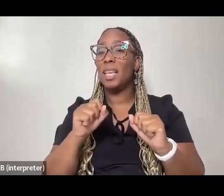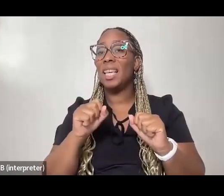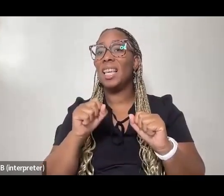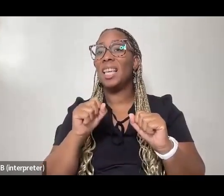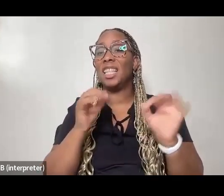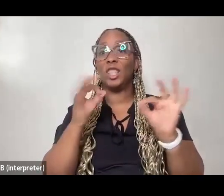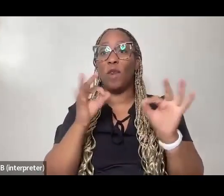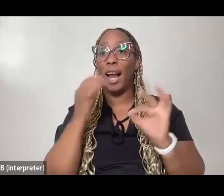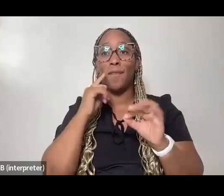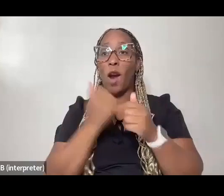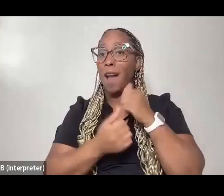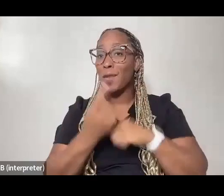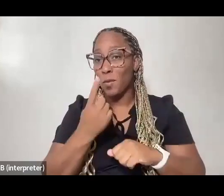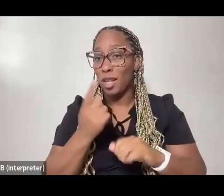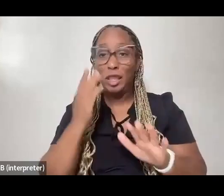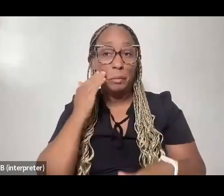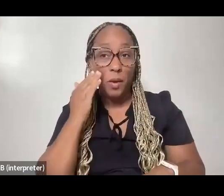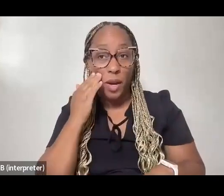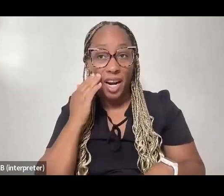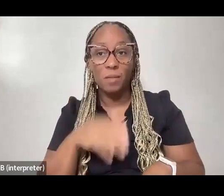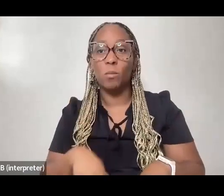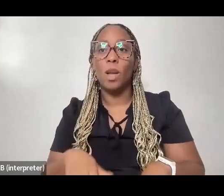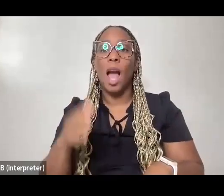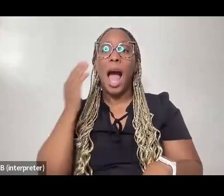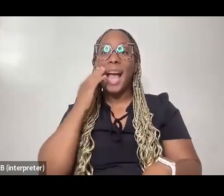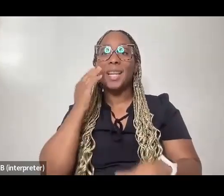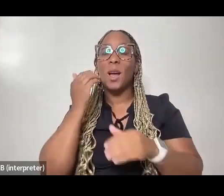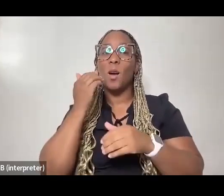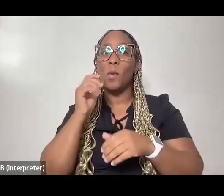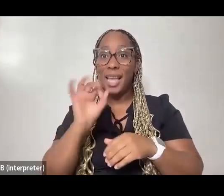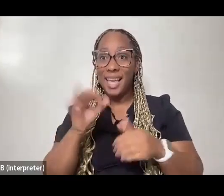everybody. I know every time if I have chat